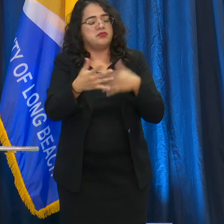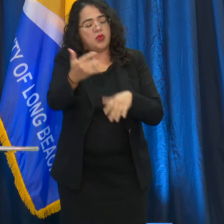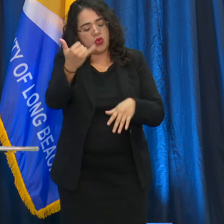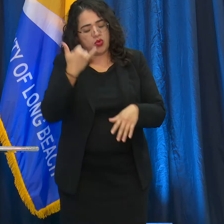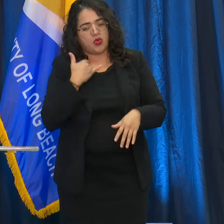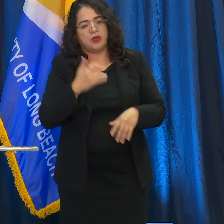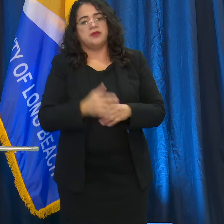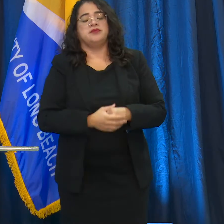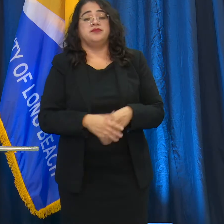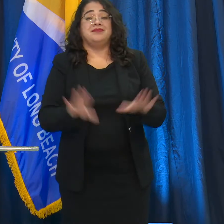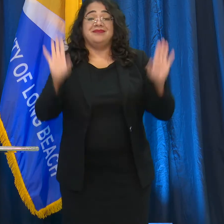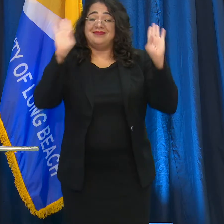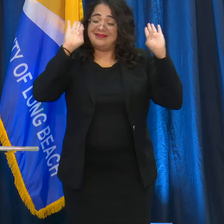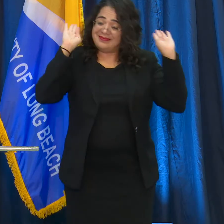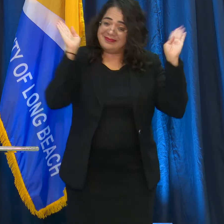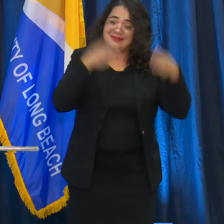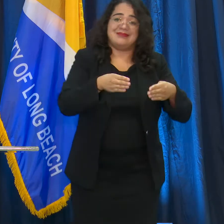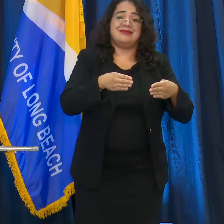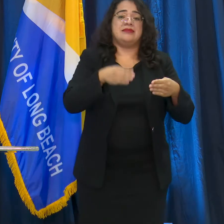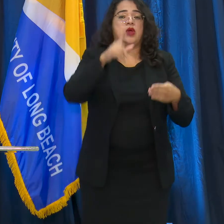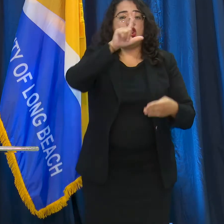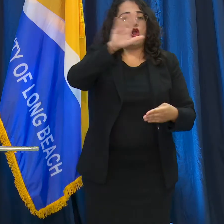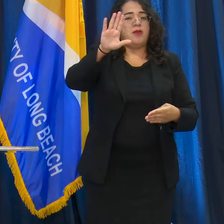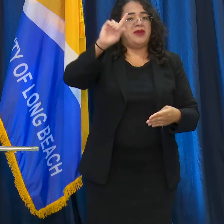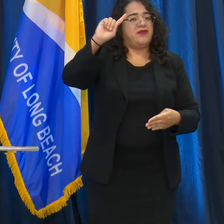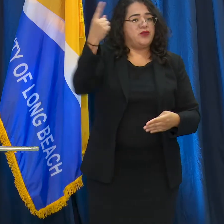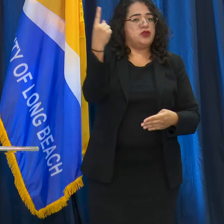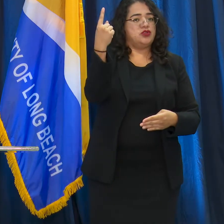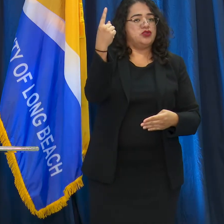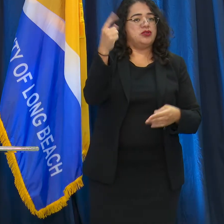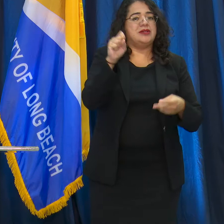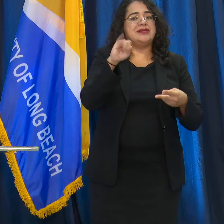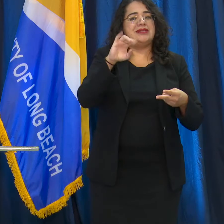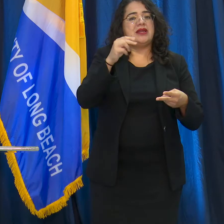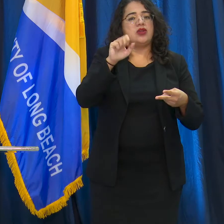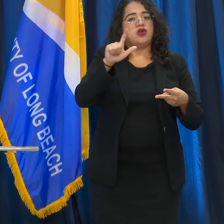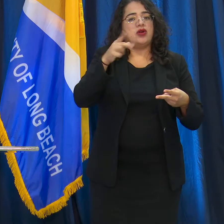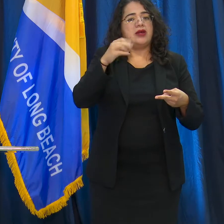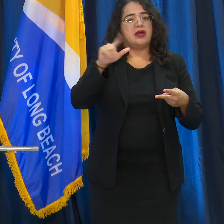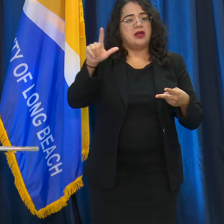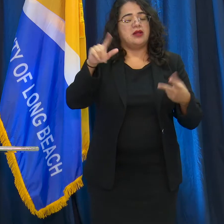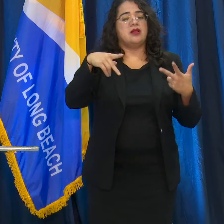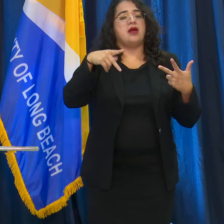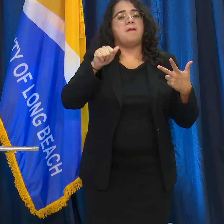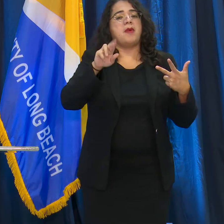primarily on those who live in Long Beach, Signal Hill, Lakewood, Paramount and Compton. People from other